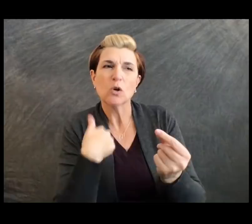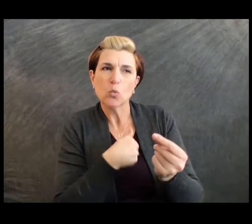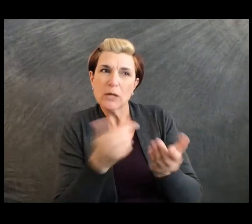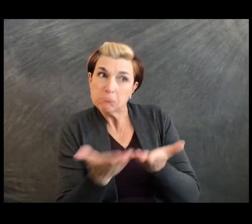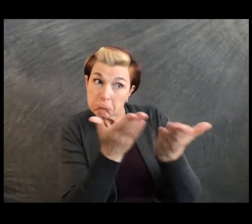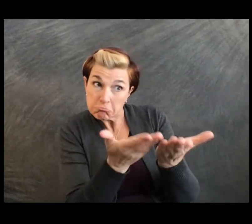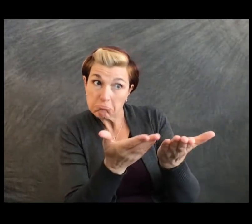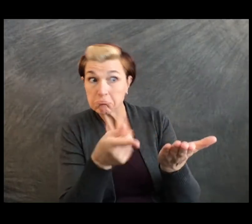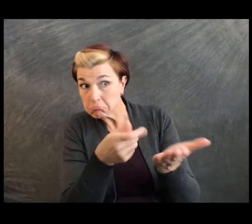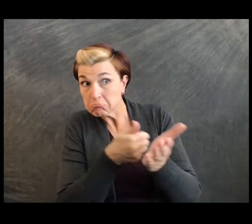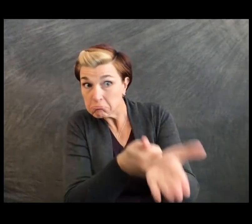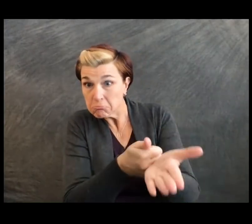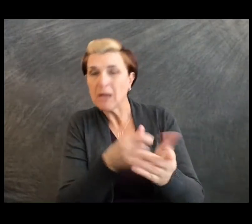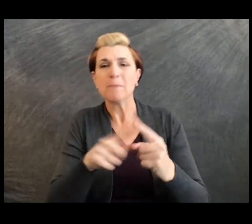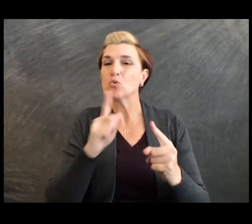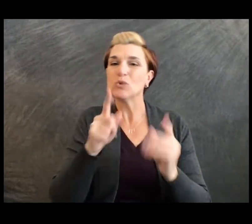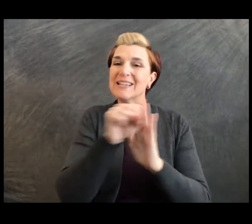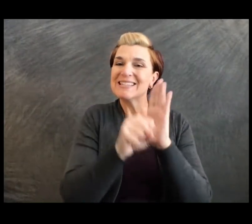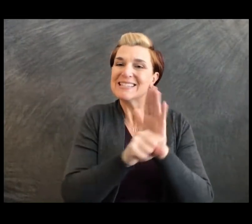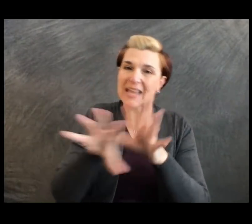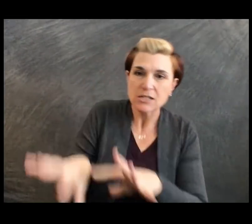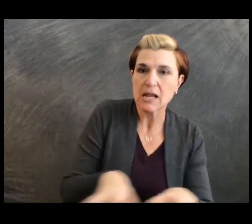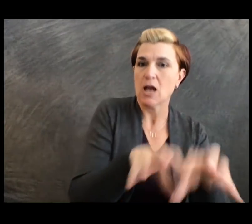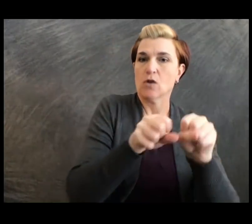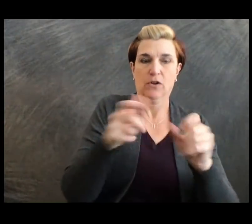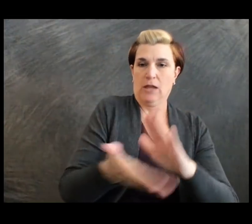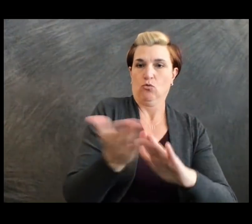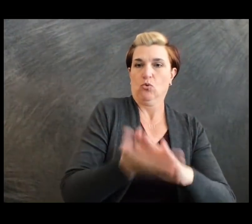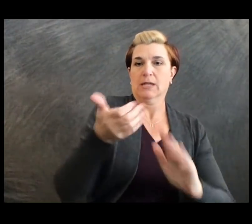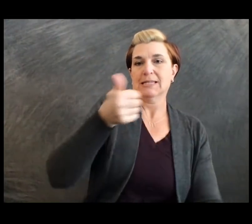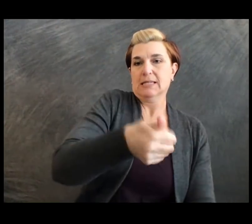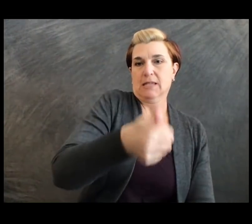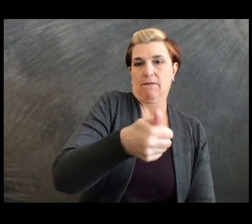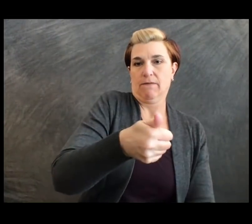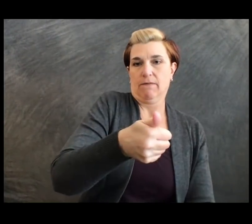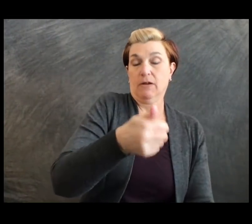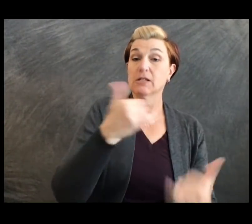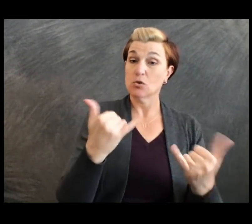springing up at dozens and dozens of sites all over the country adapted to